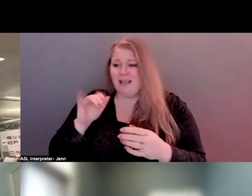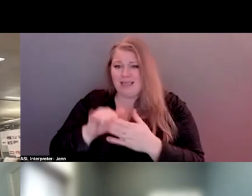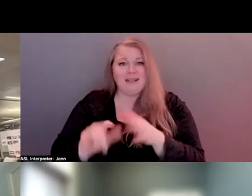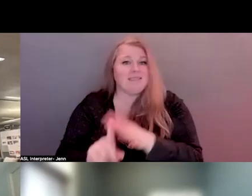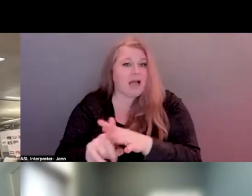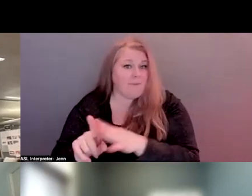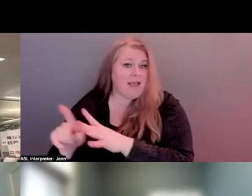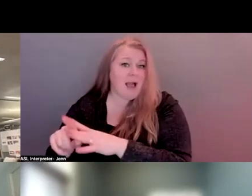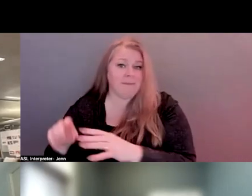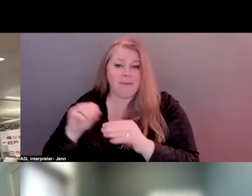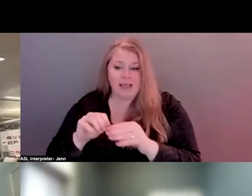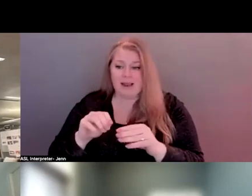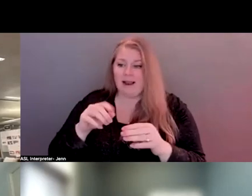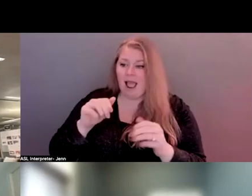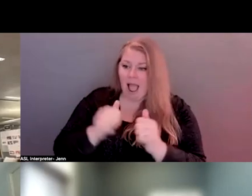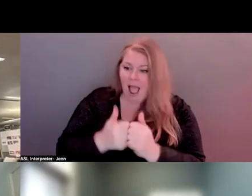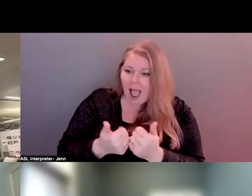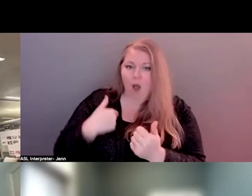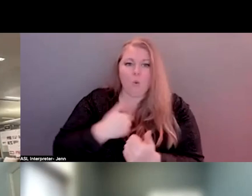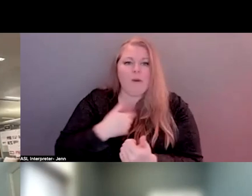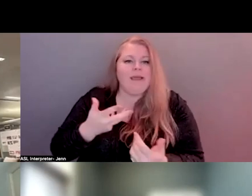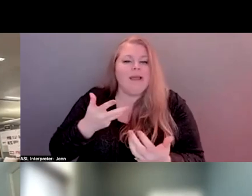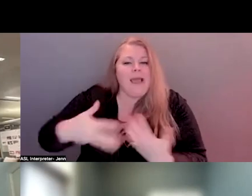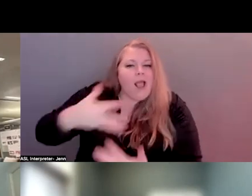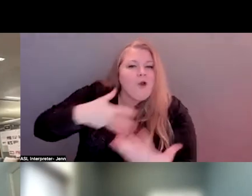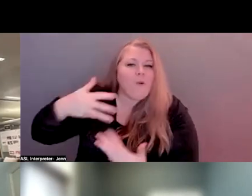in terms of how we should interact in mixed reality.